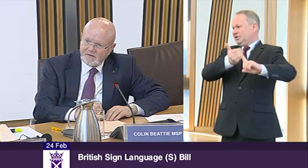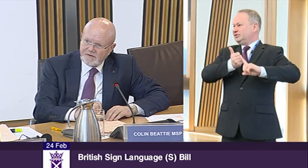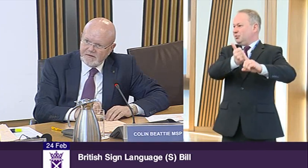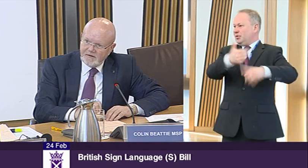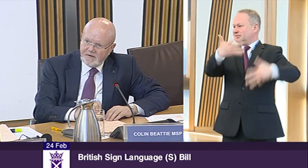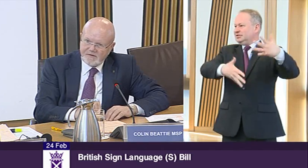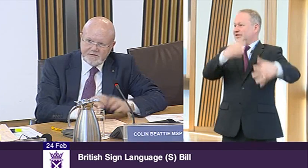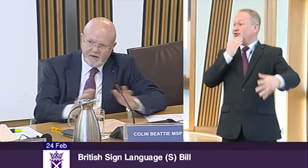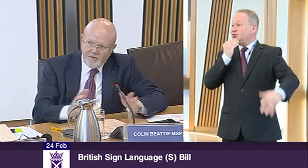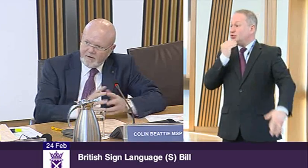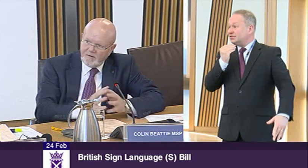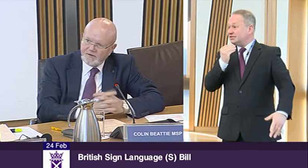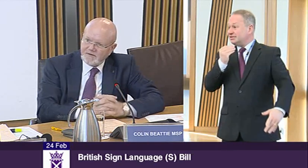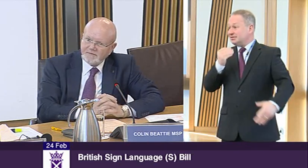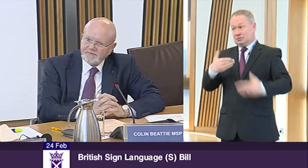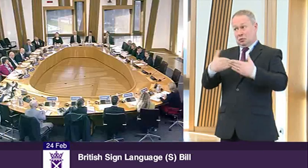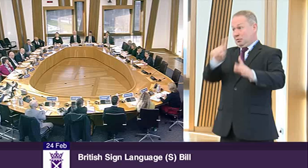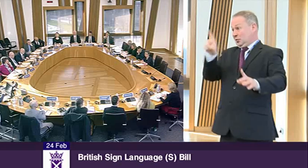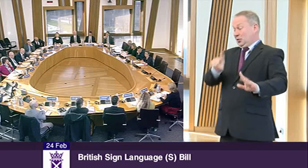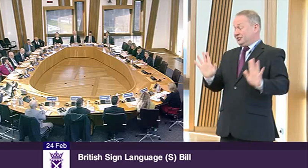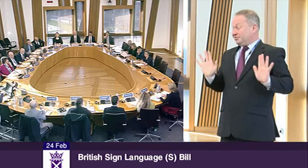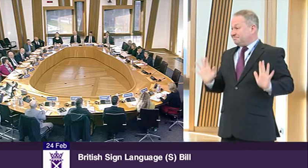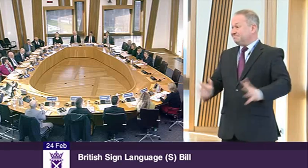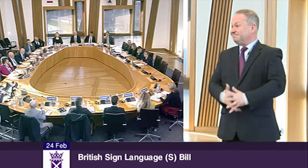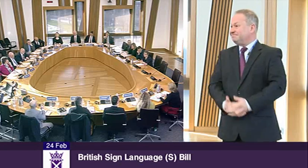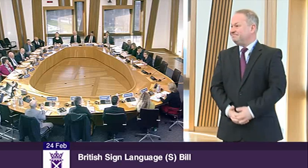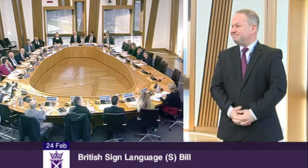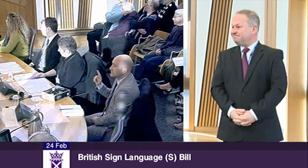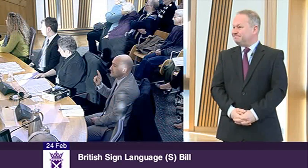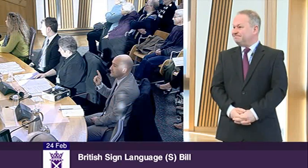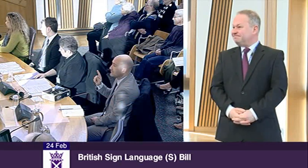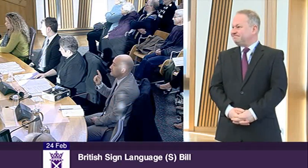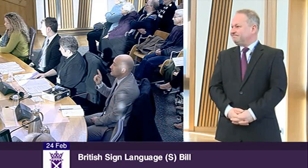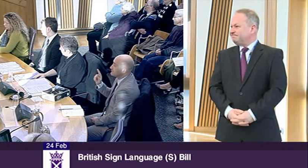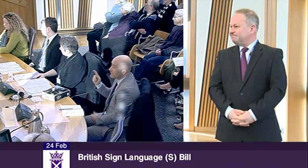support BSL users? It is an open question.